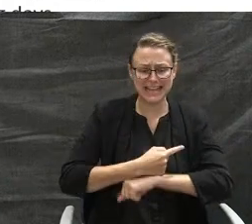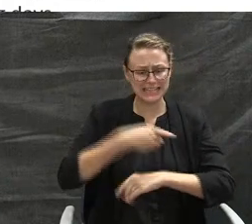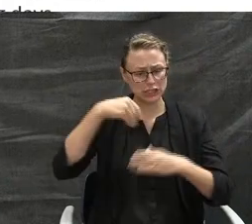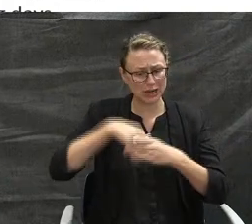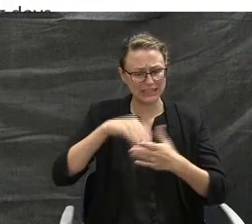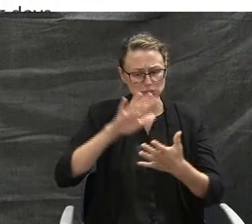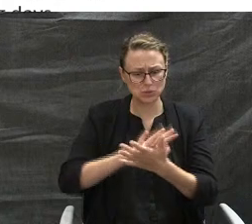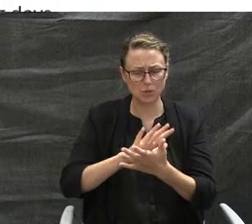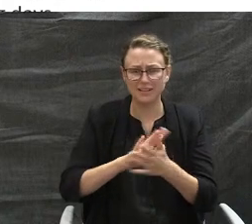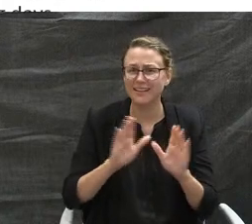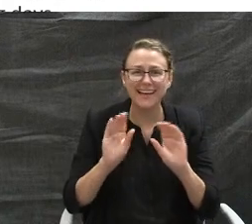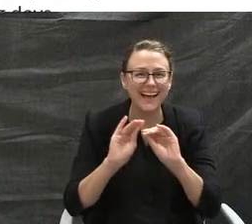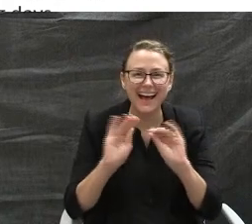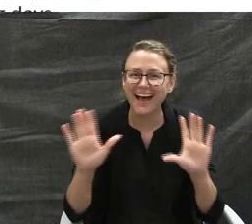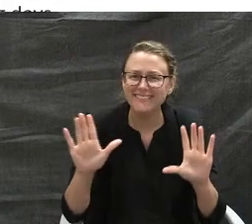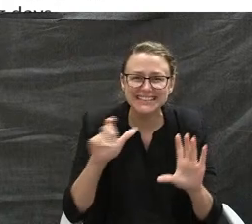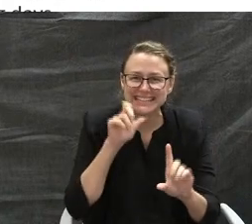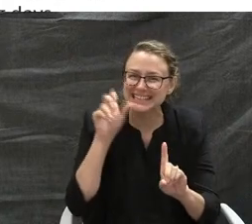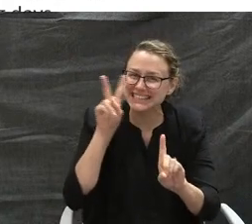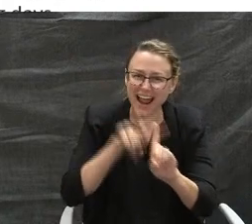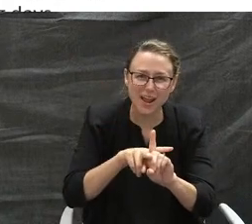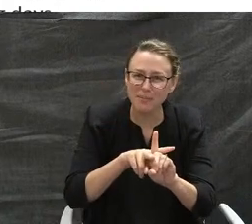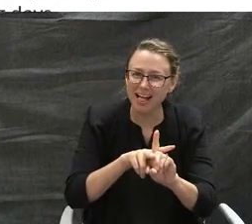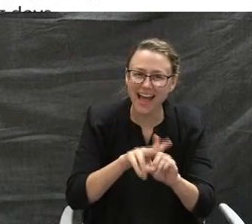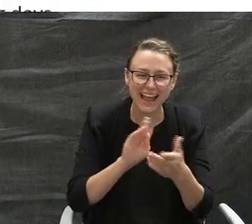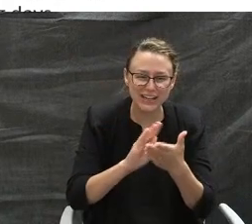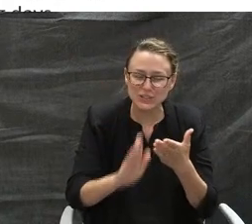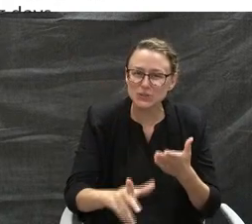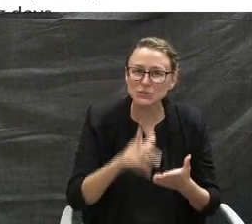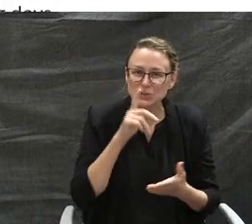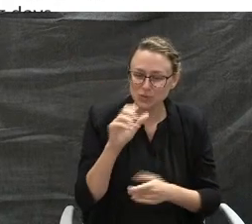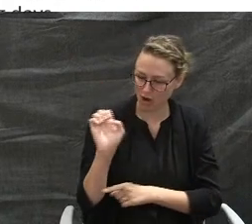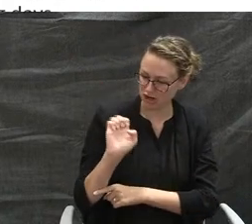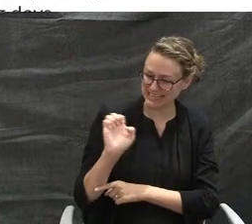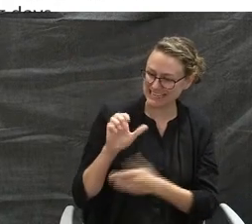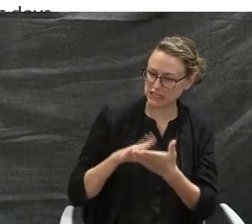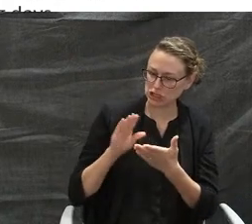That obviously does not apply to the students who are a learning